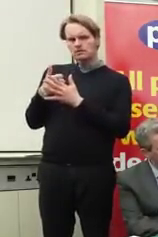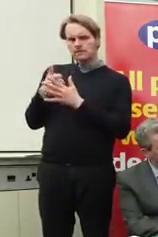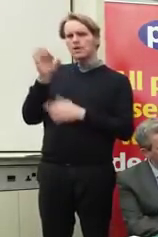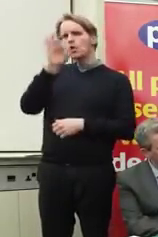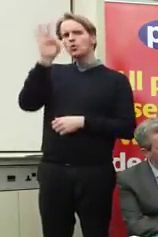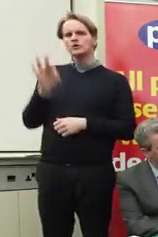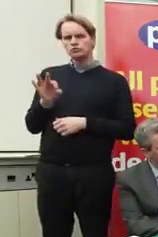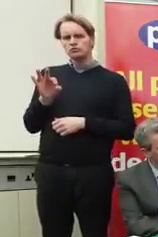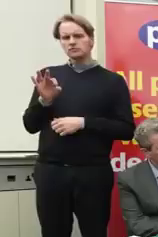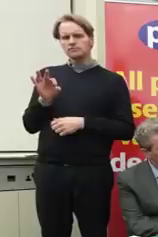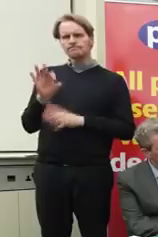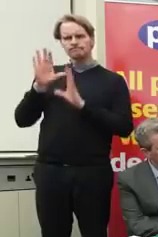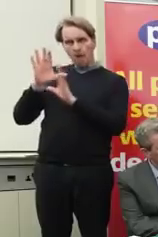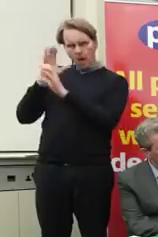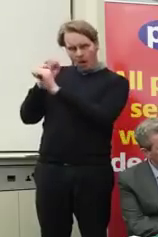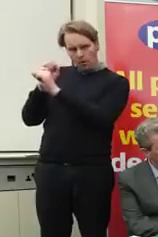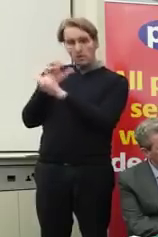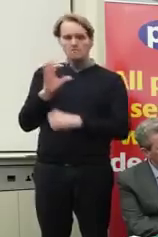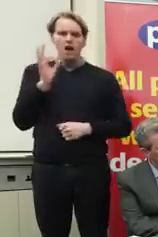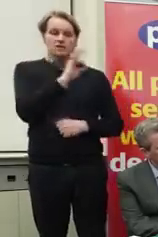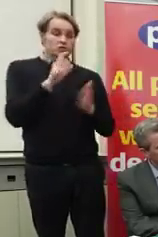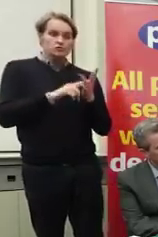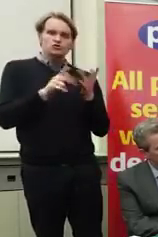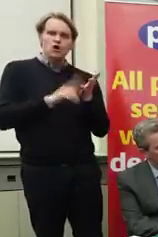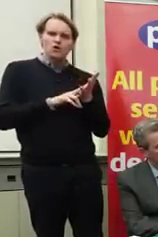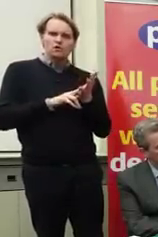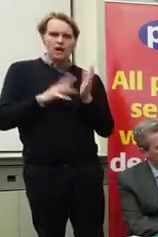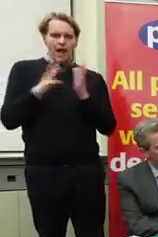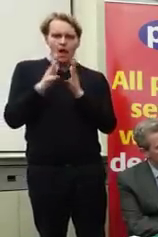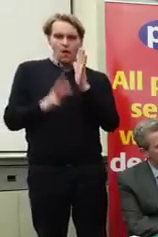would you do in government to improve the pay of public sector workers? We've